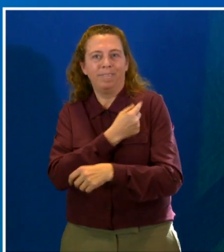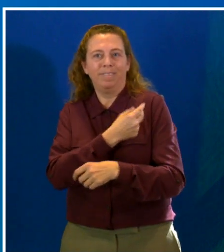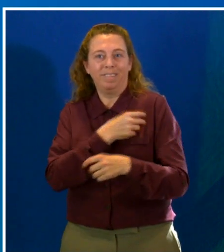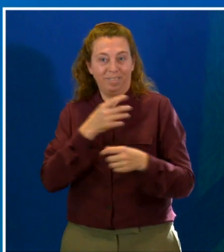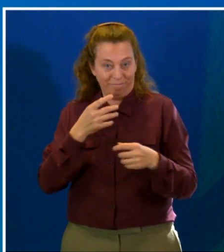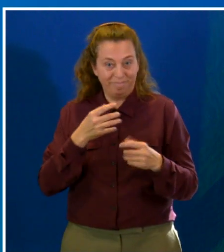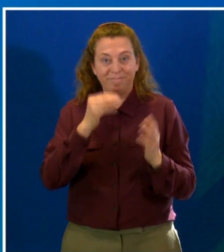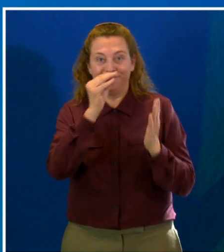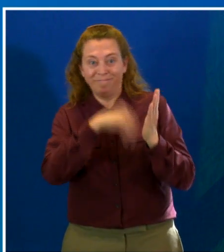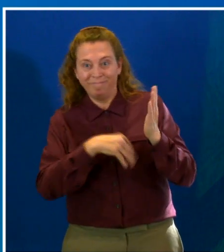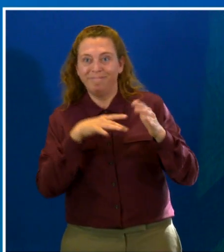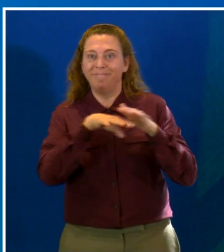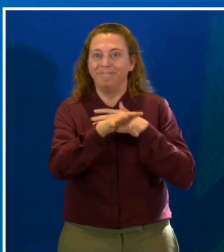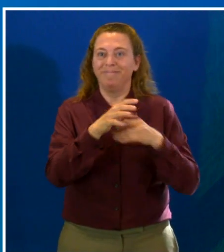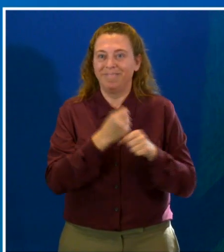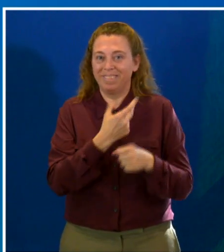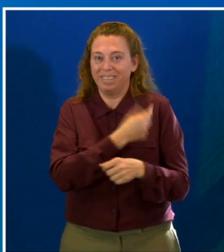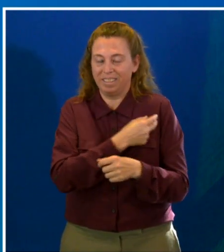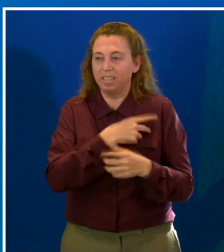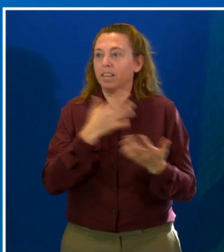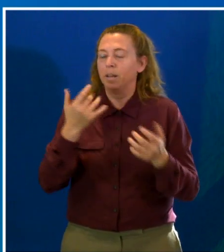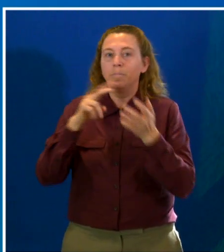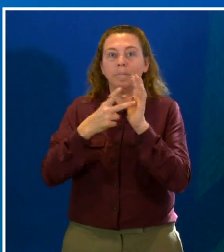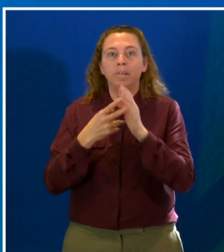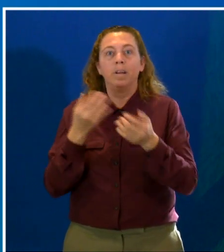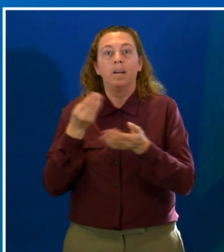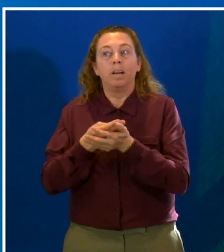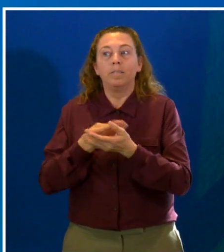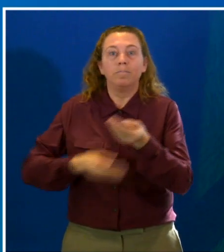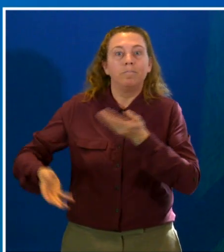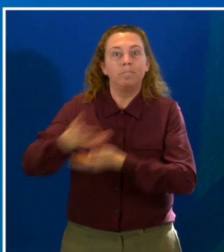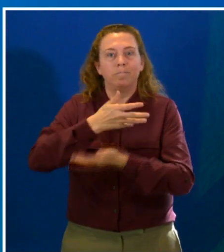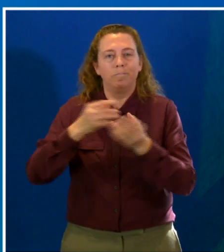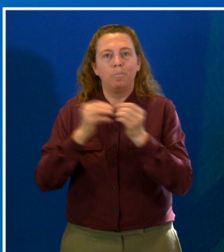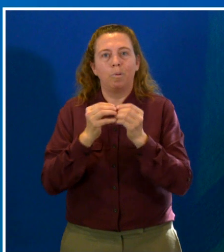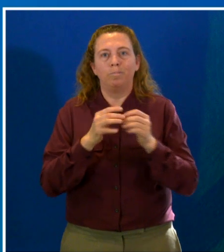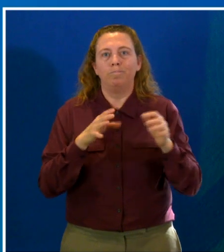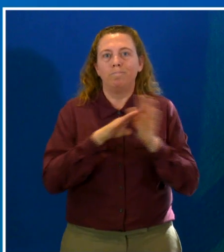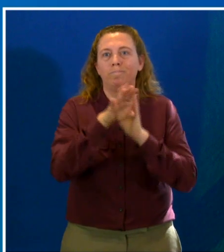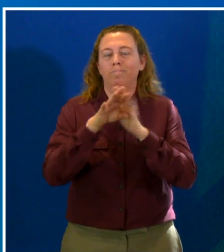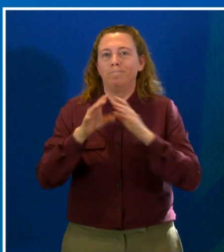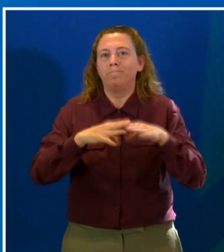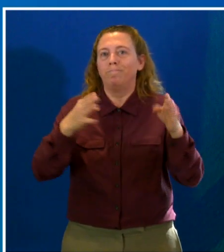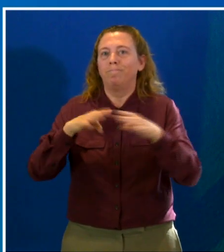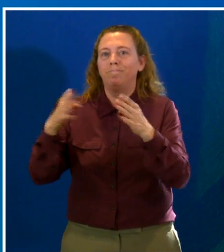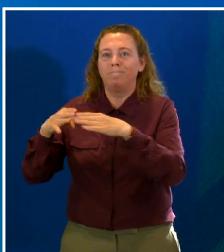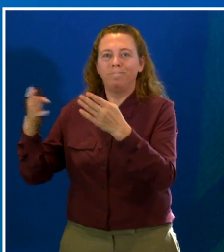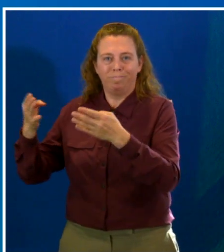To date, over 3.3 million Washingtonians have received the first dose of the vaccine.